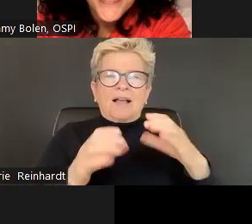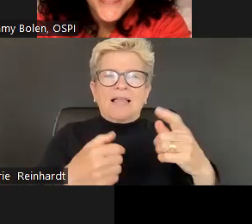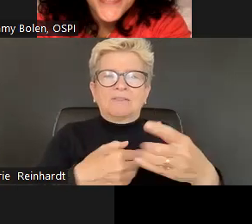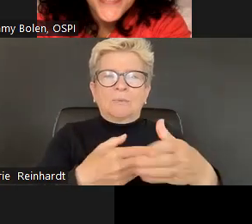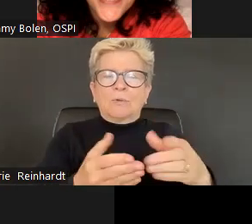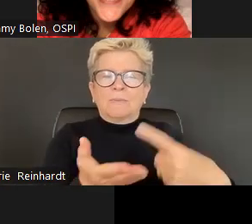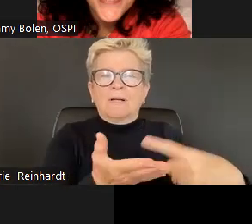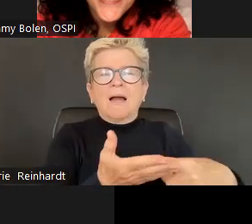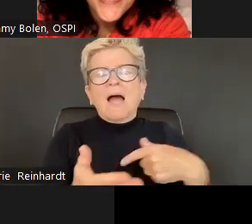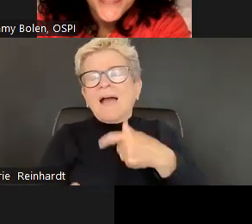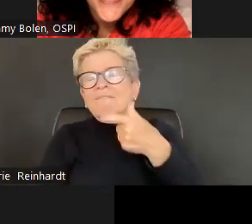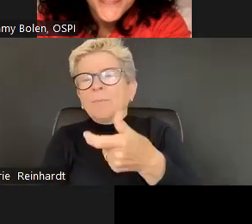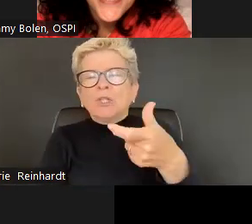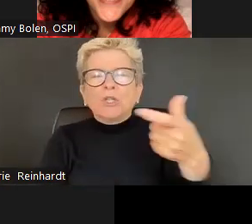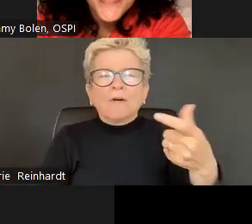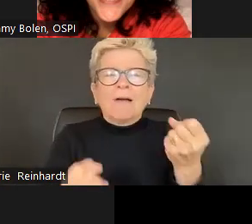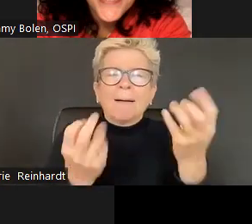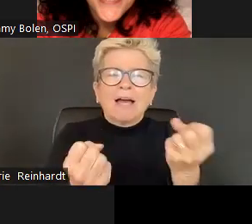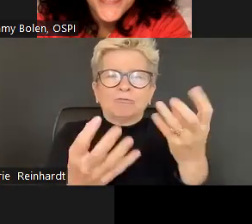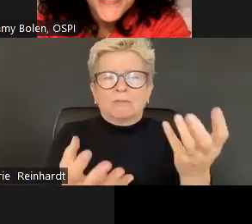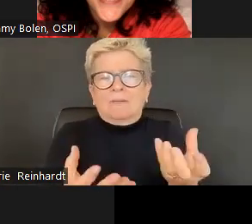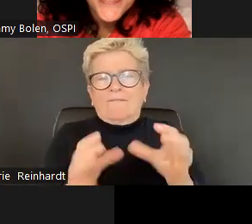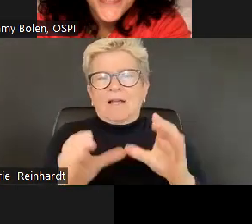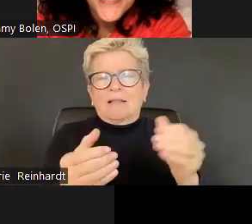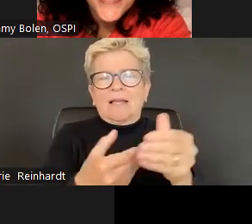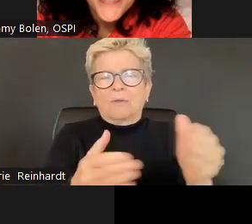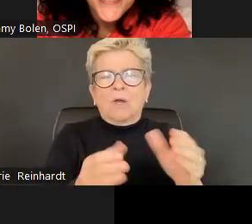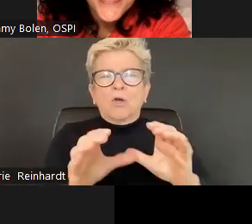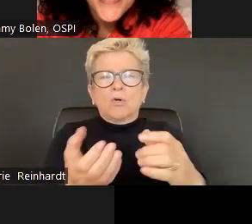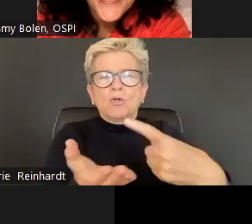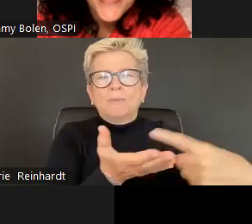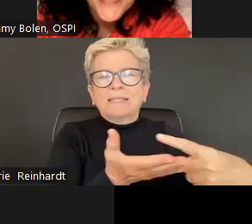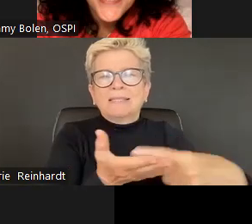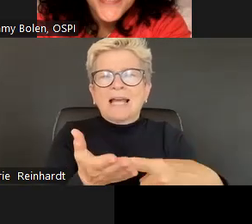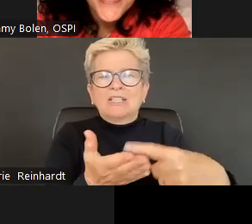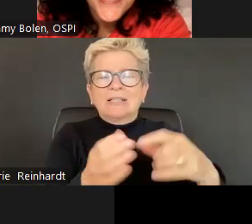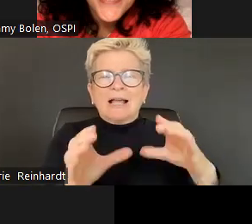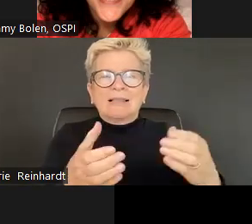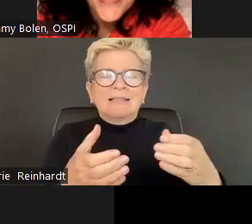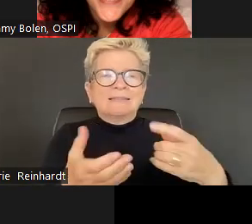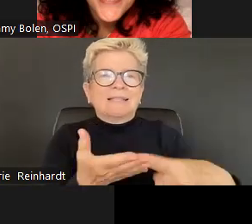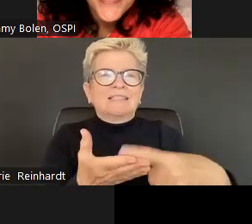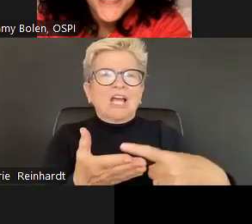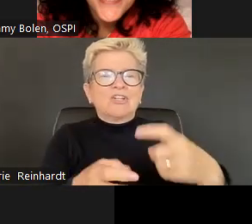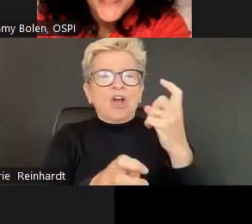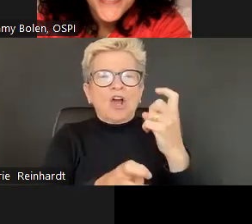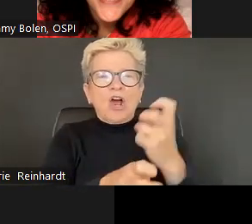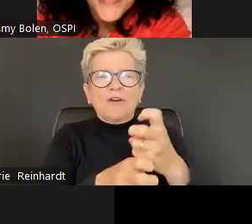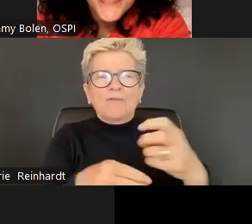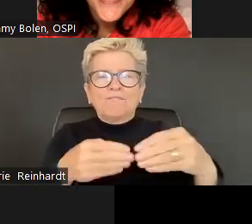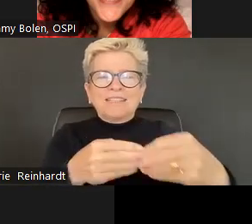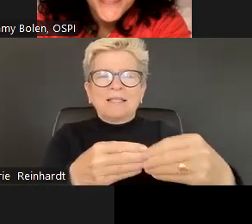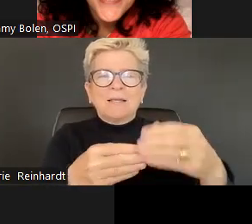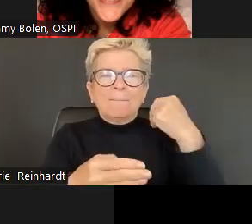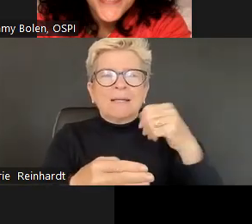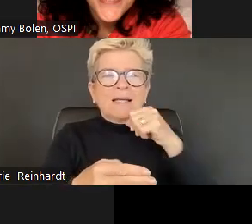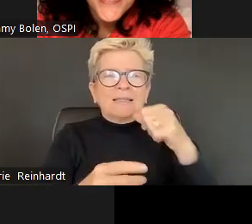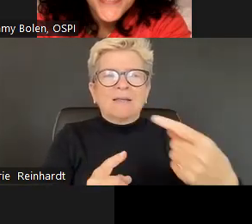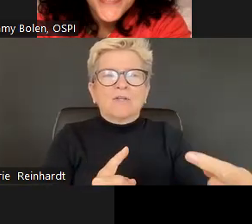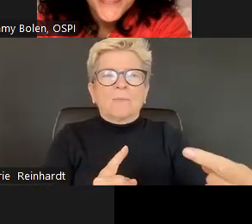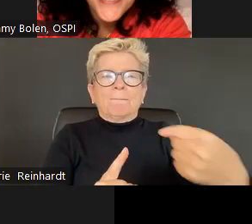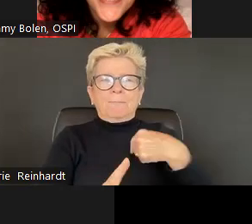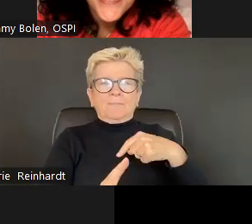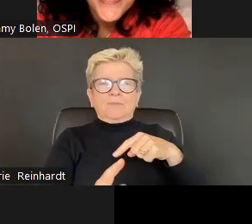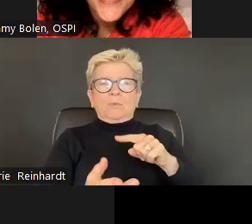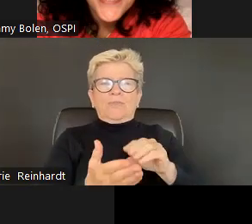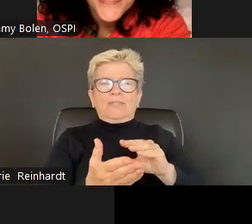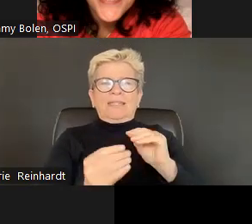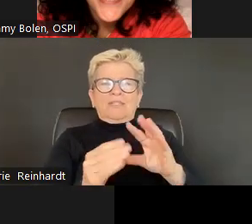Group discussions. How are we really helping kids perspective take and listen and begin to take ownership? Of, of question discussions.